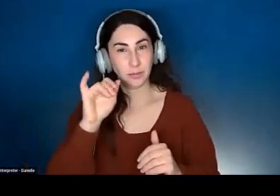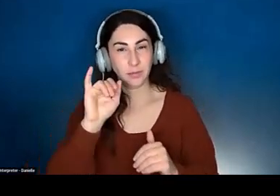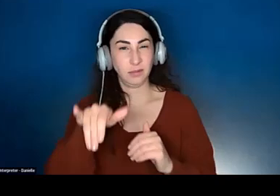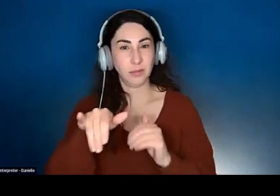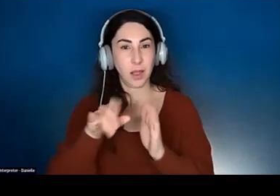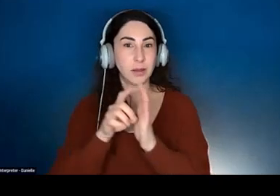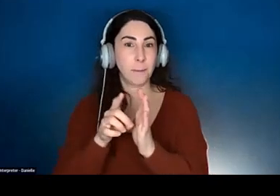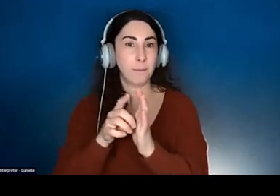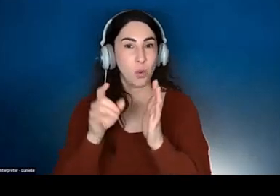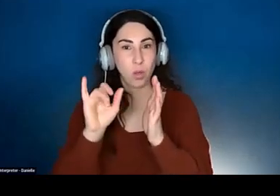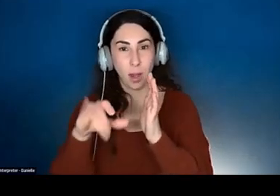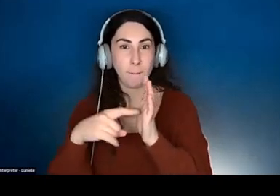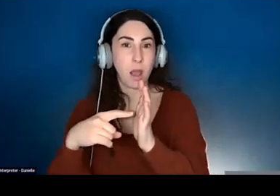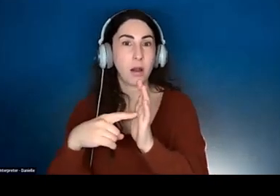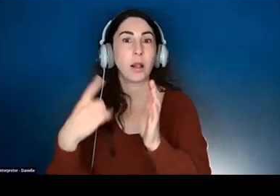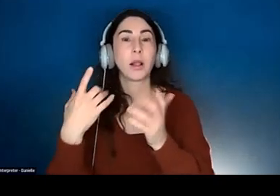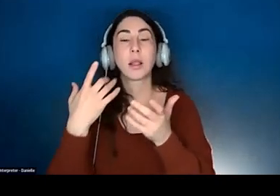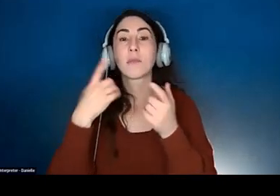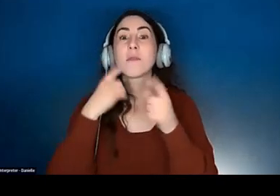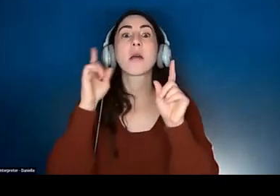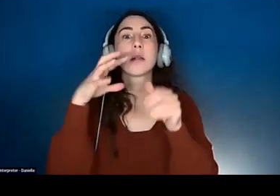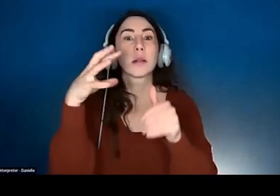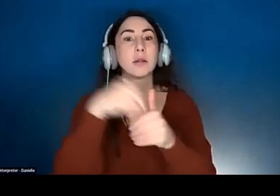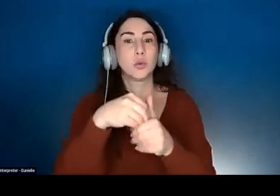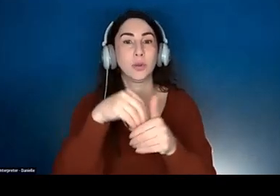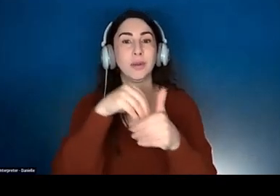And it was finally included in the Deficit Reduction